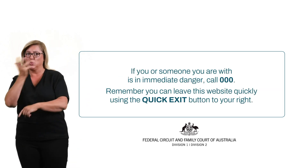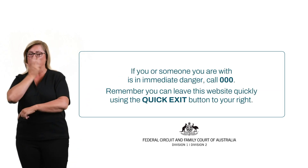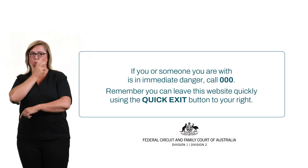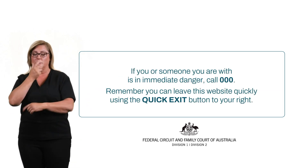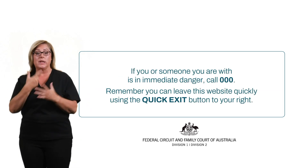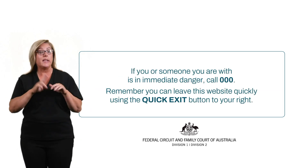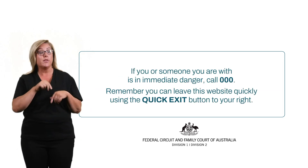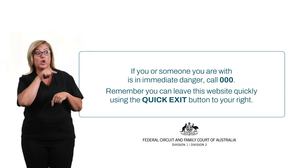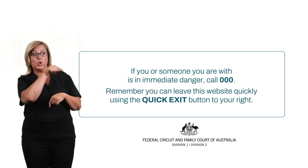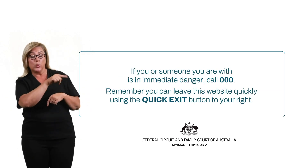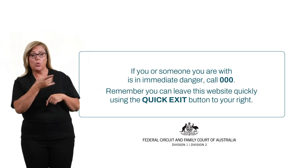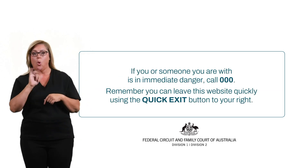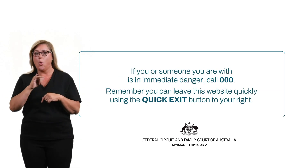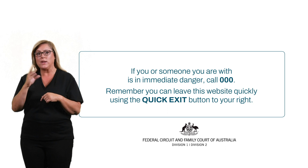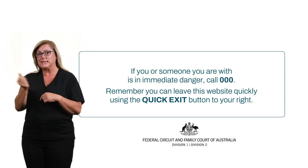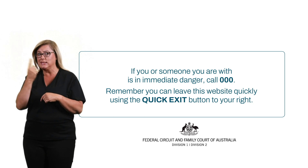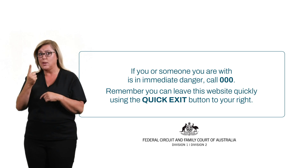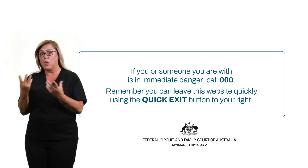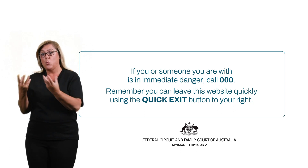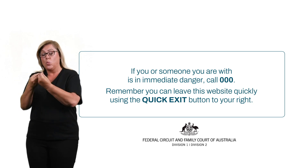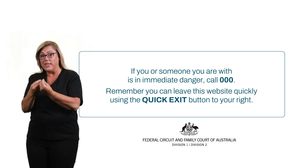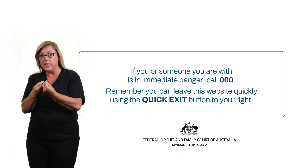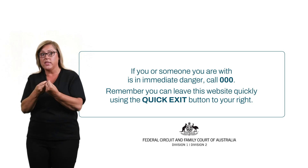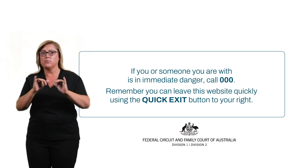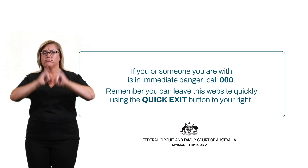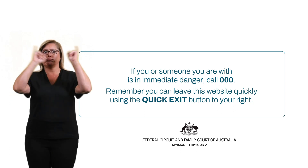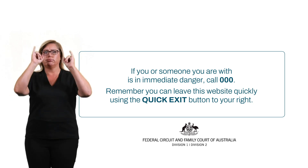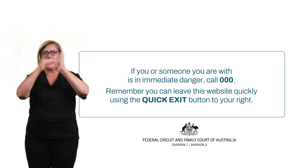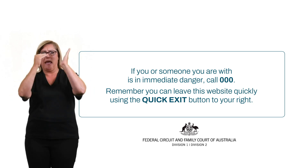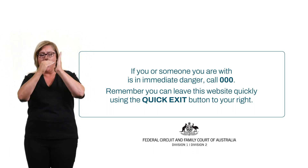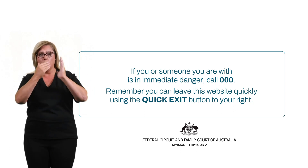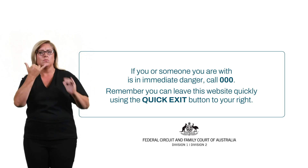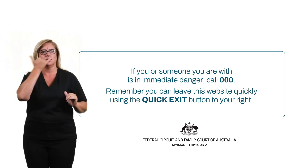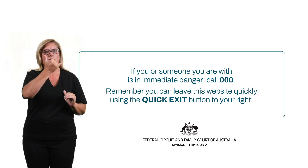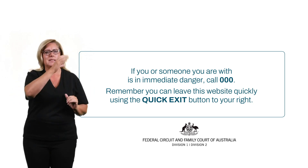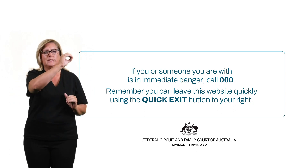If you or someone you are with is in immediate danger, call 000.